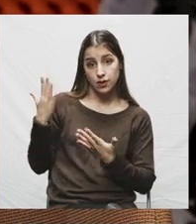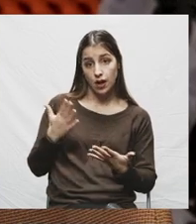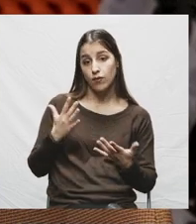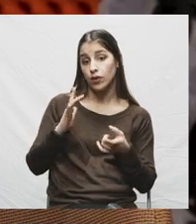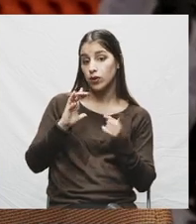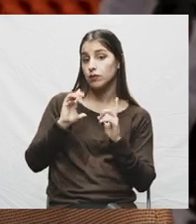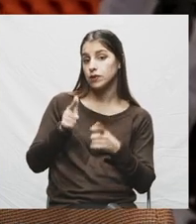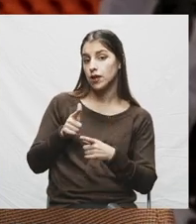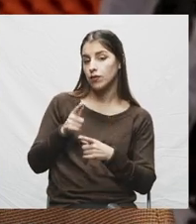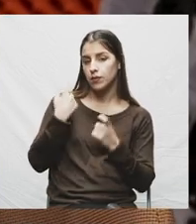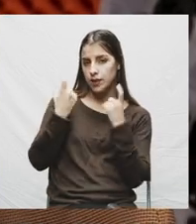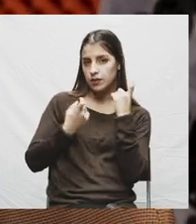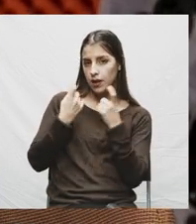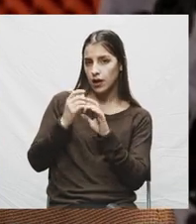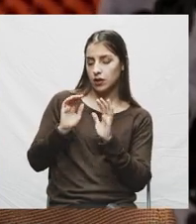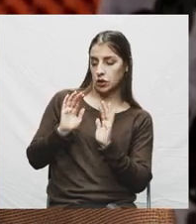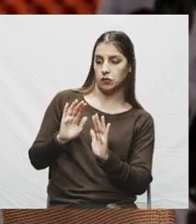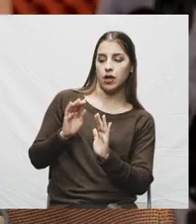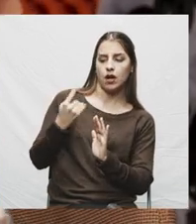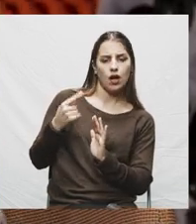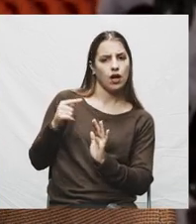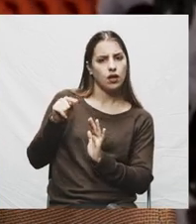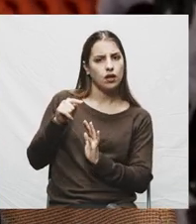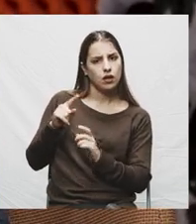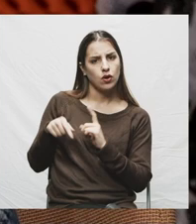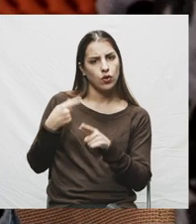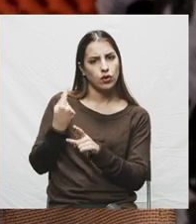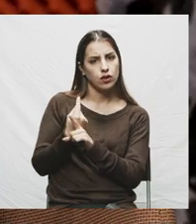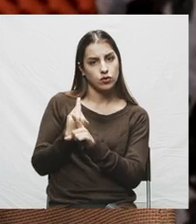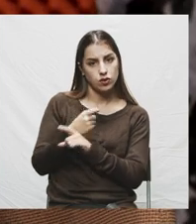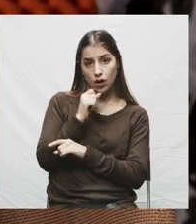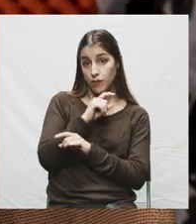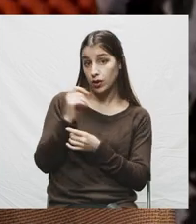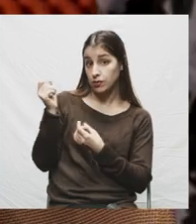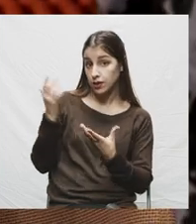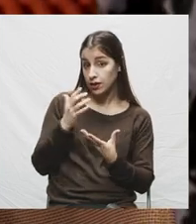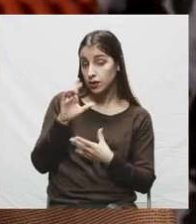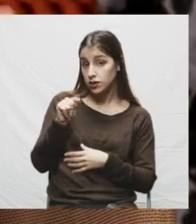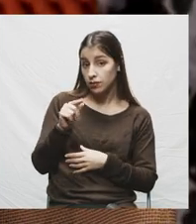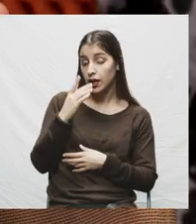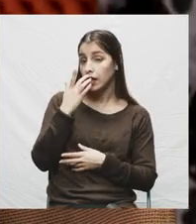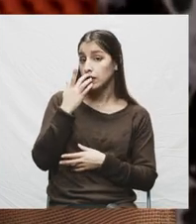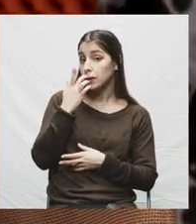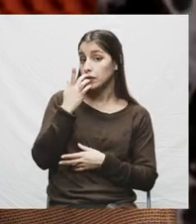and they started thinking, “wait, there’s other things that can be… presented. — Right, right.